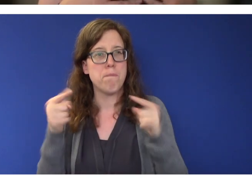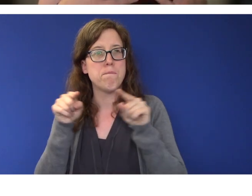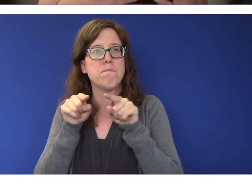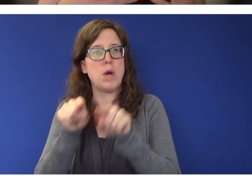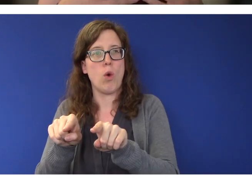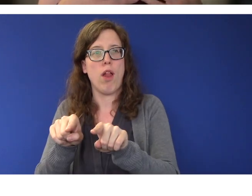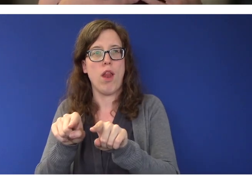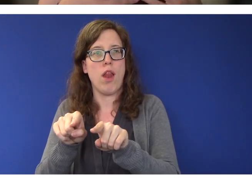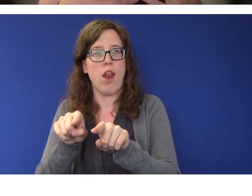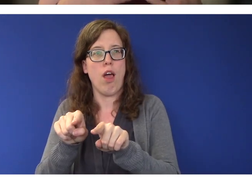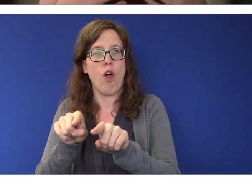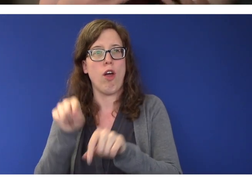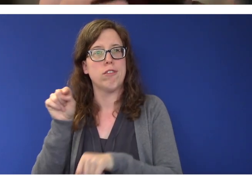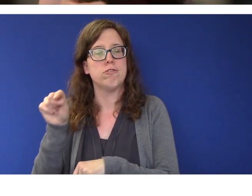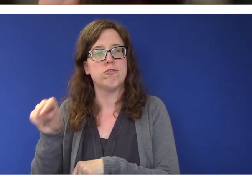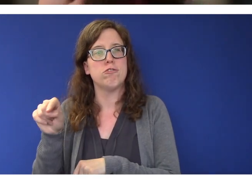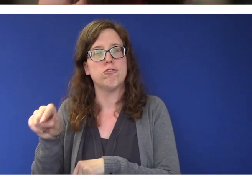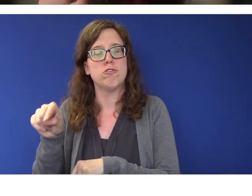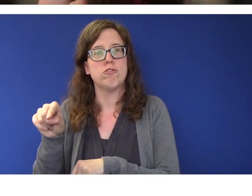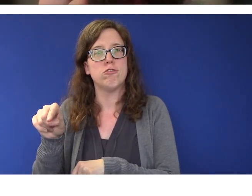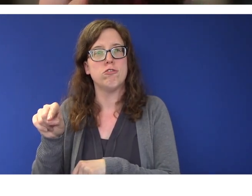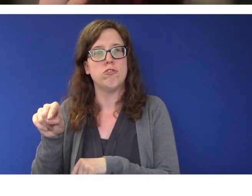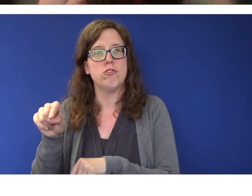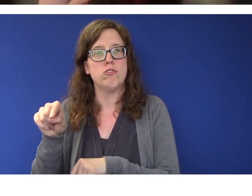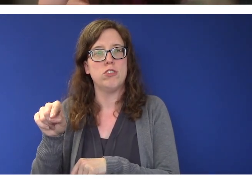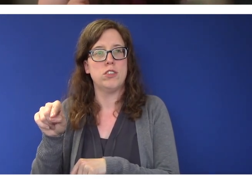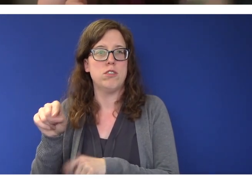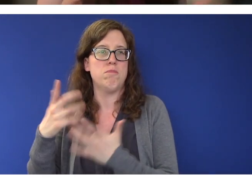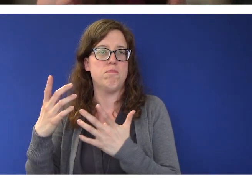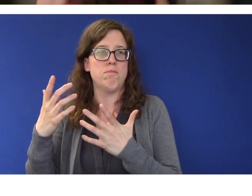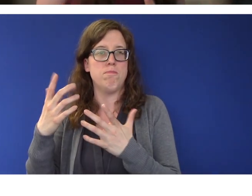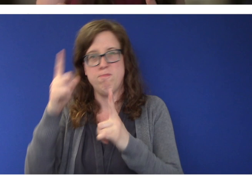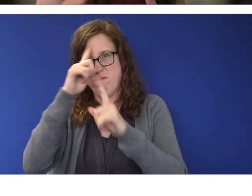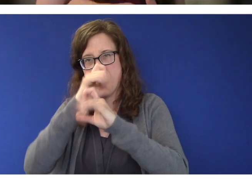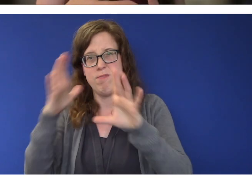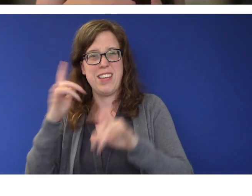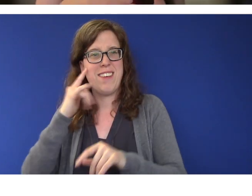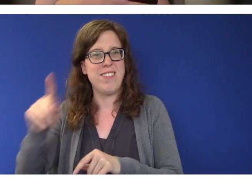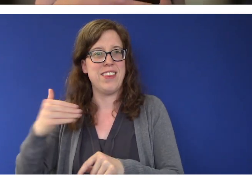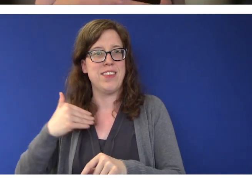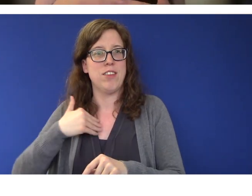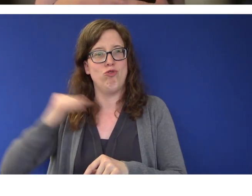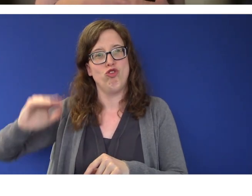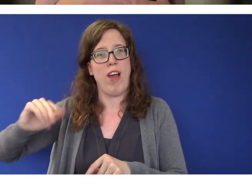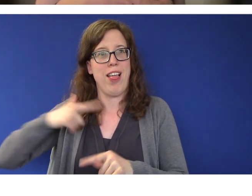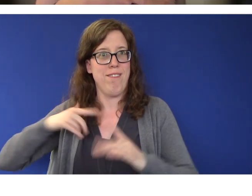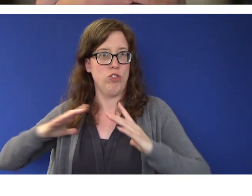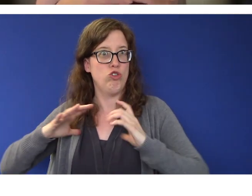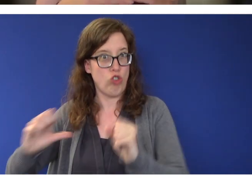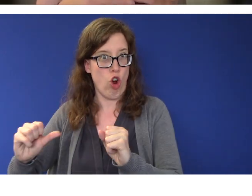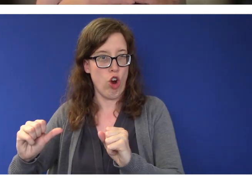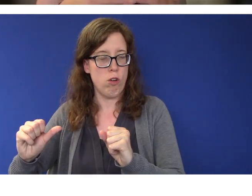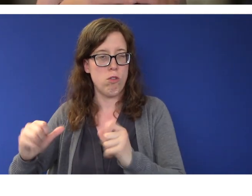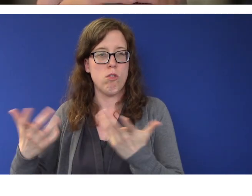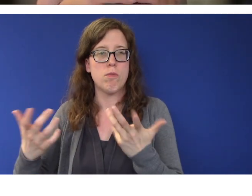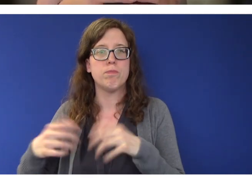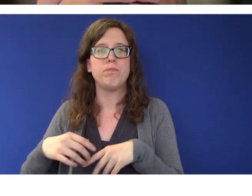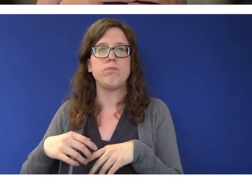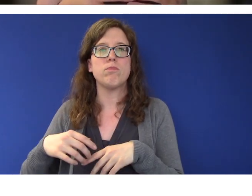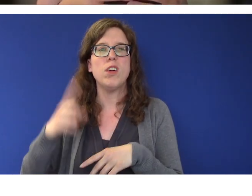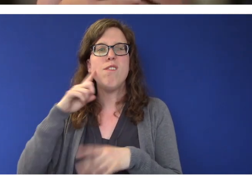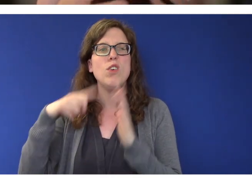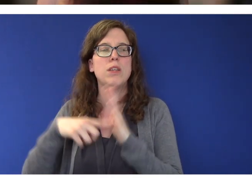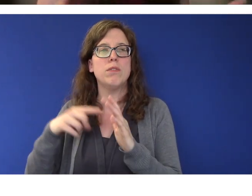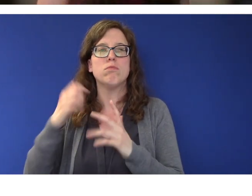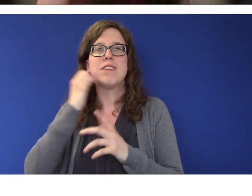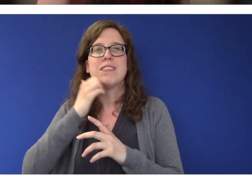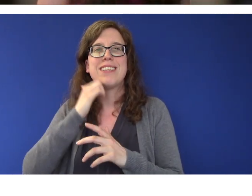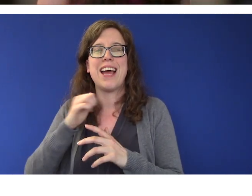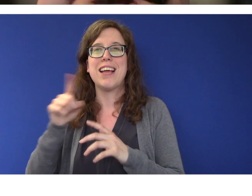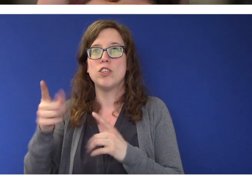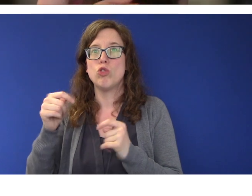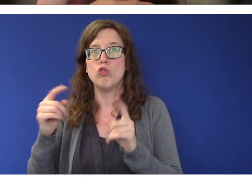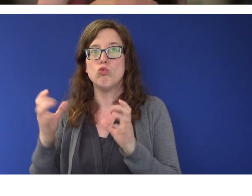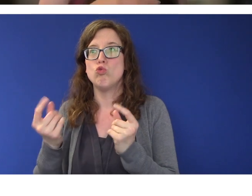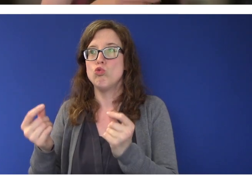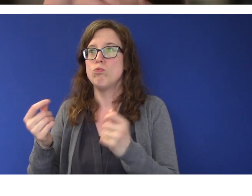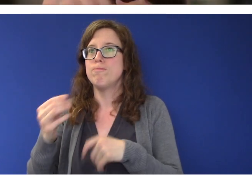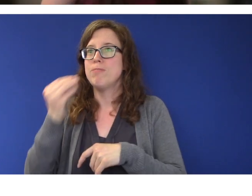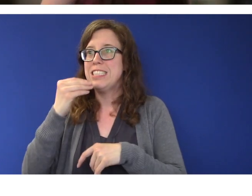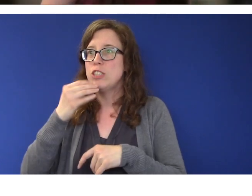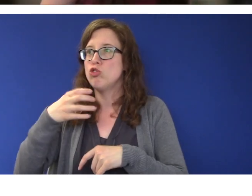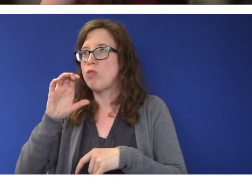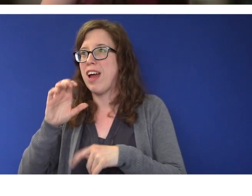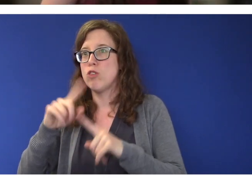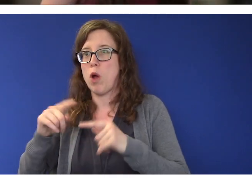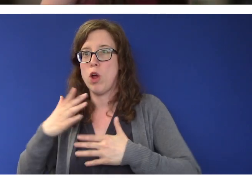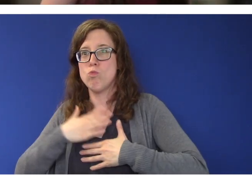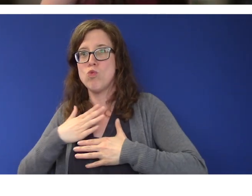just an example of how this might look for a child with CHARGE Syndrome on a normal day-to-day basis.